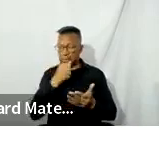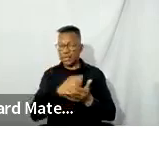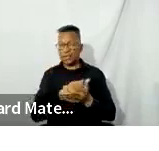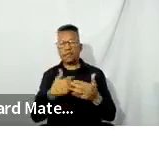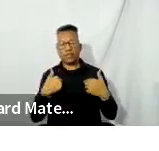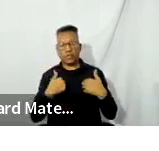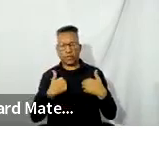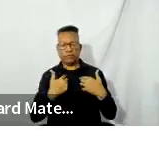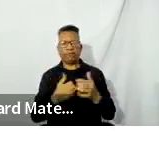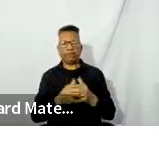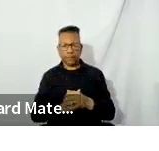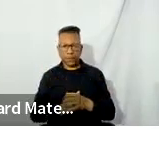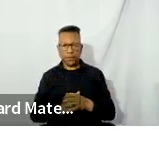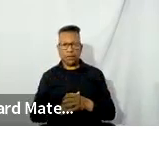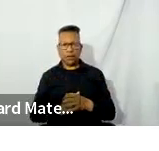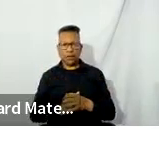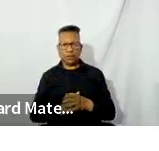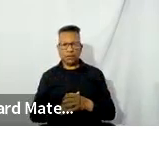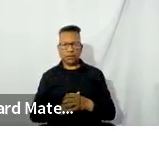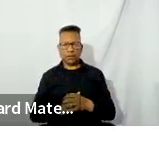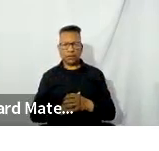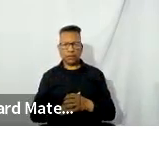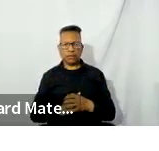In effect, in in in, in current effect, in in, in, in carrying out of on ntary